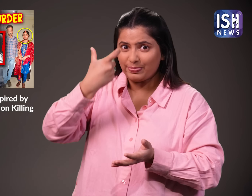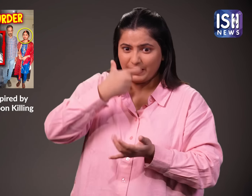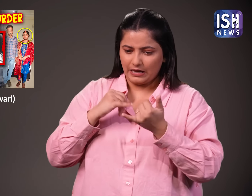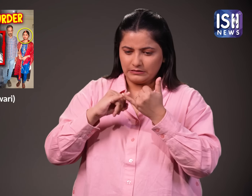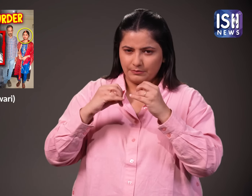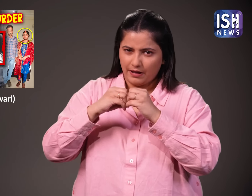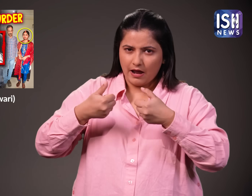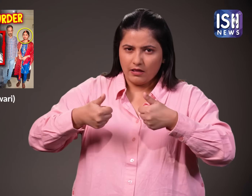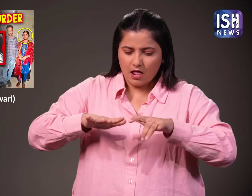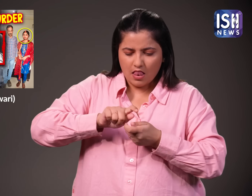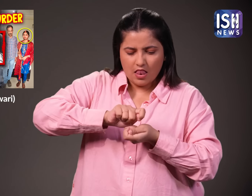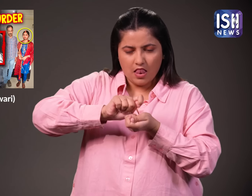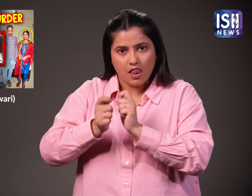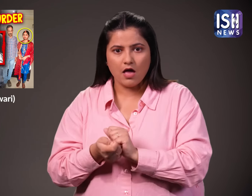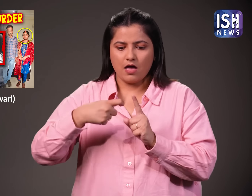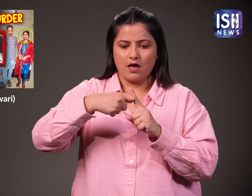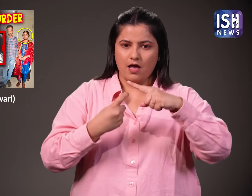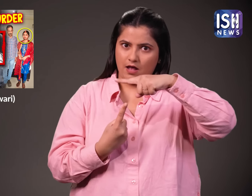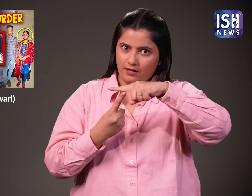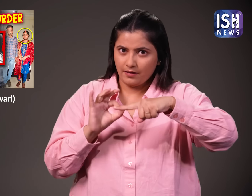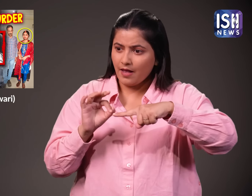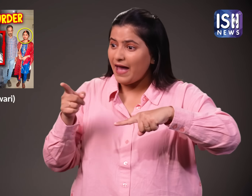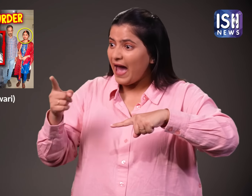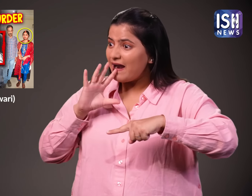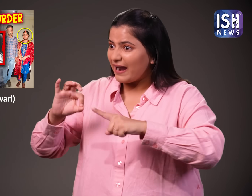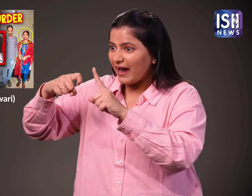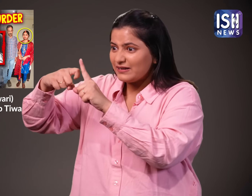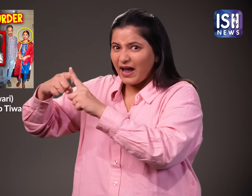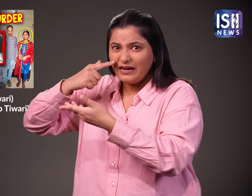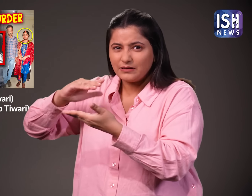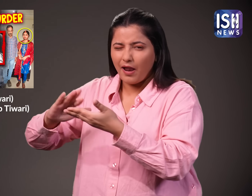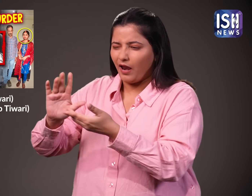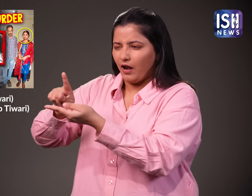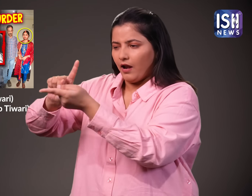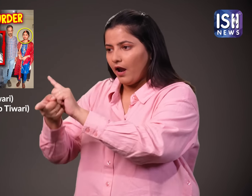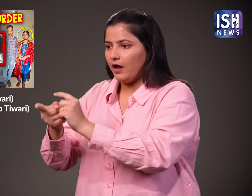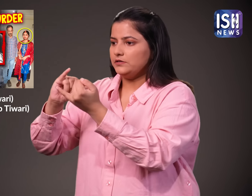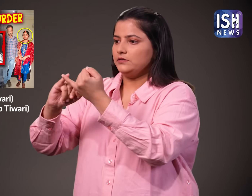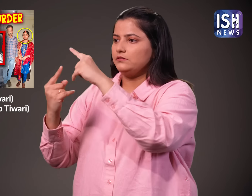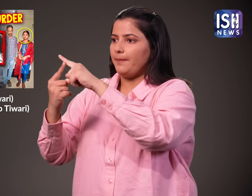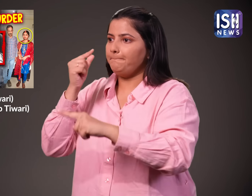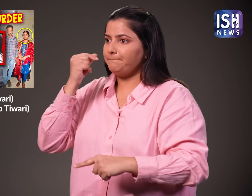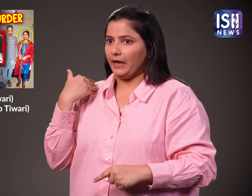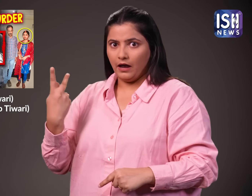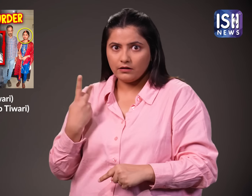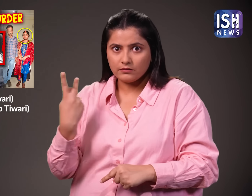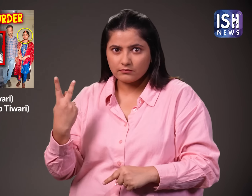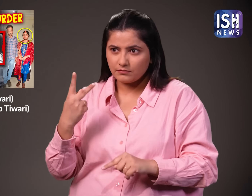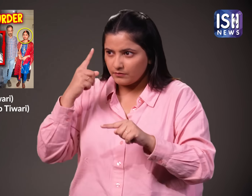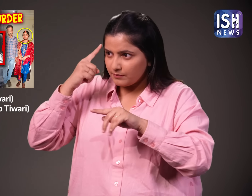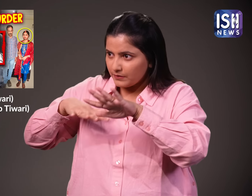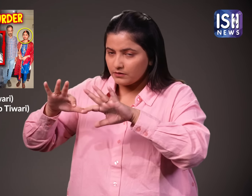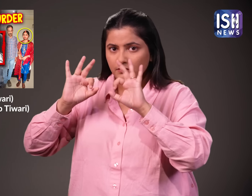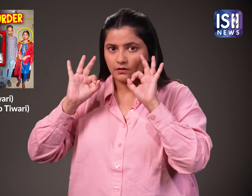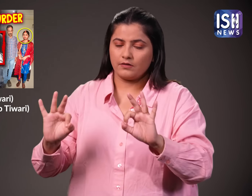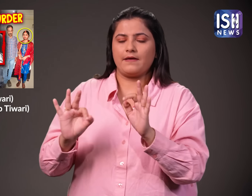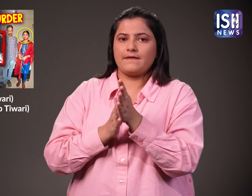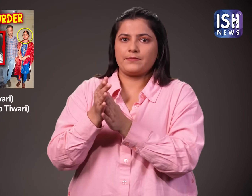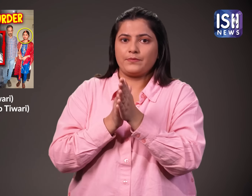Sahiba created a forged Aadhaar card, Khushi Tiwari. Her husband Kaushal posed as her brother “Sandeep Tiwari.”